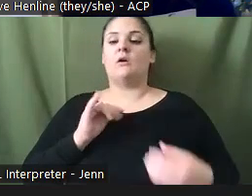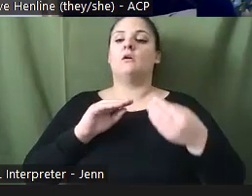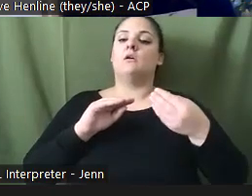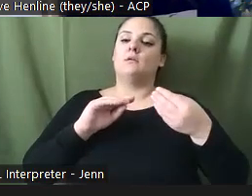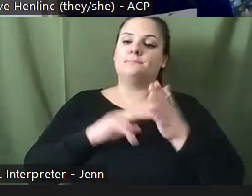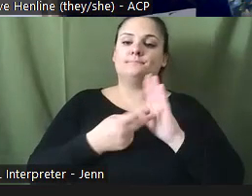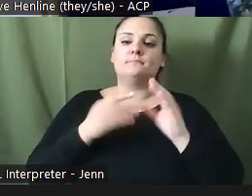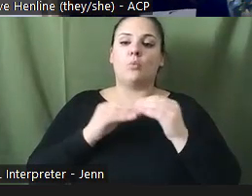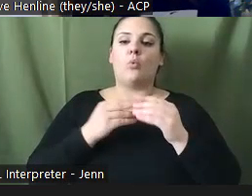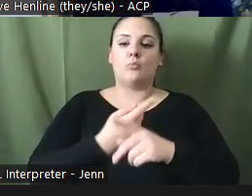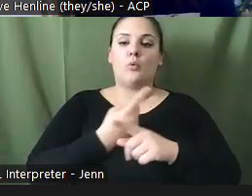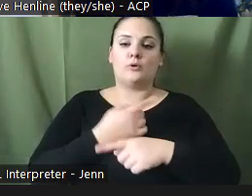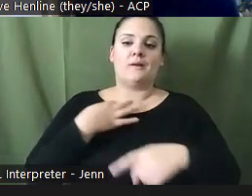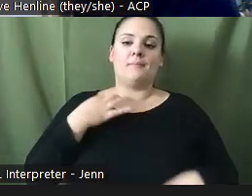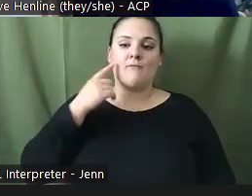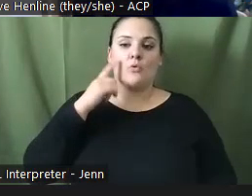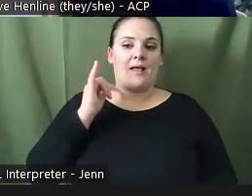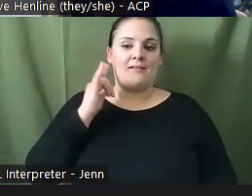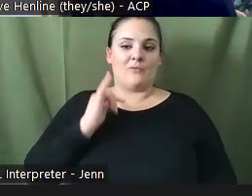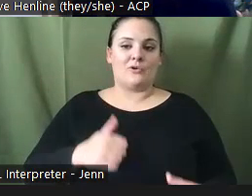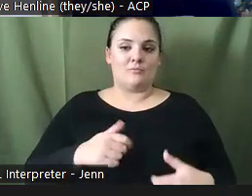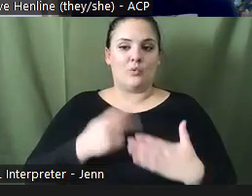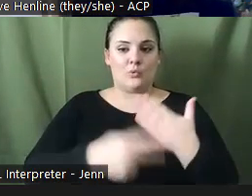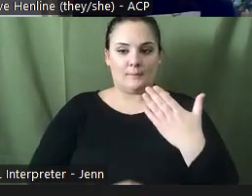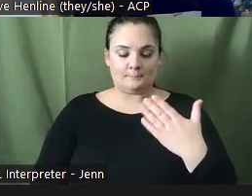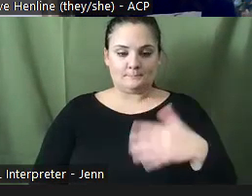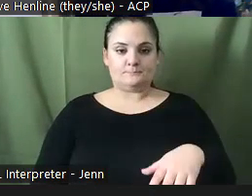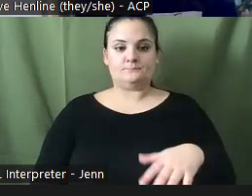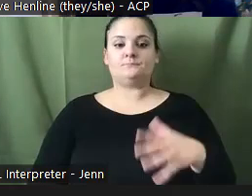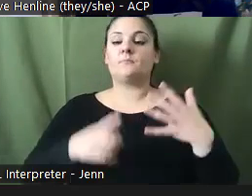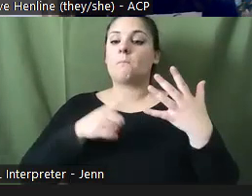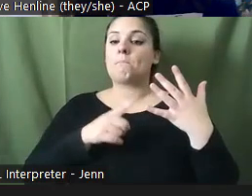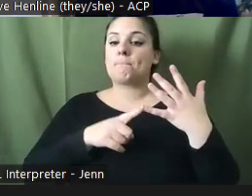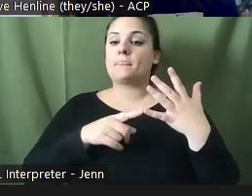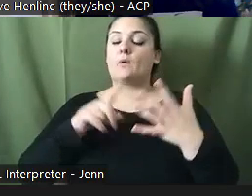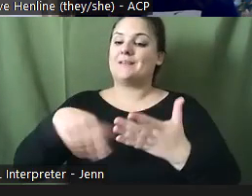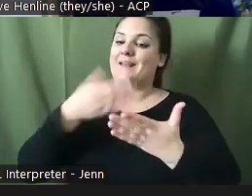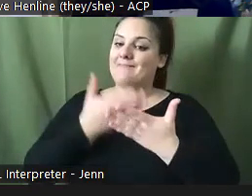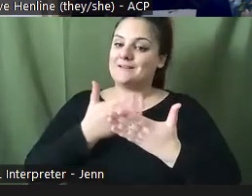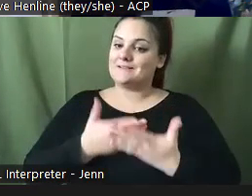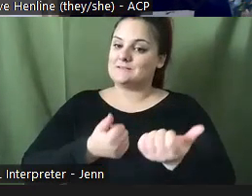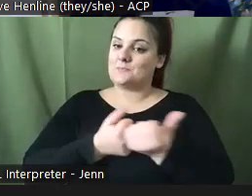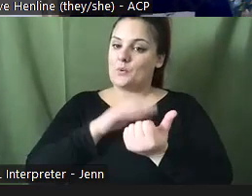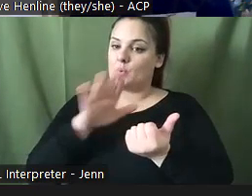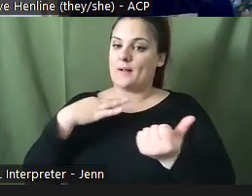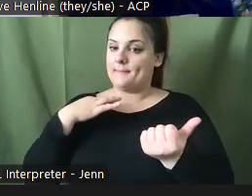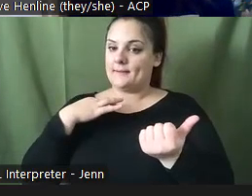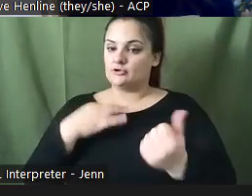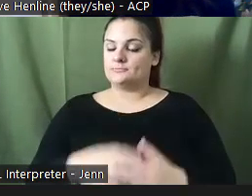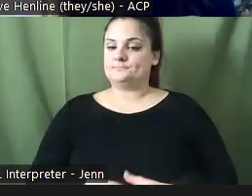California program. And, lastly, you need evidence to support your application. Evidence in this